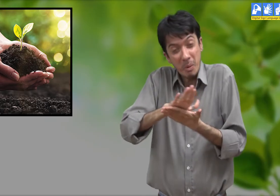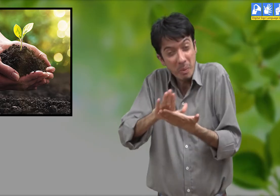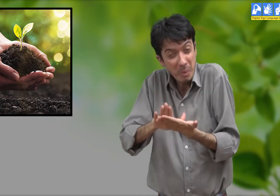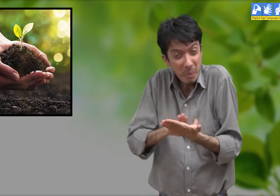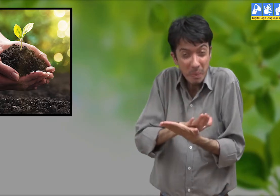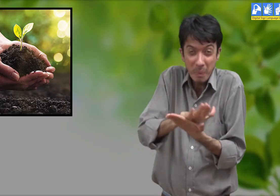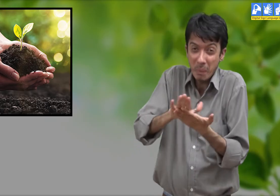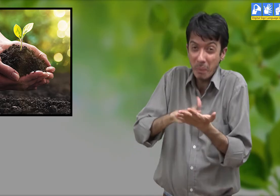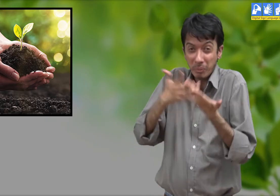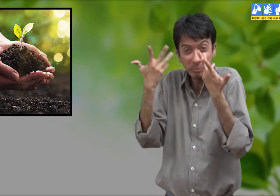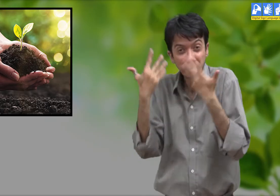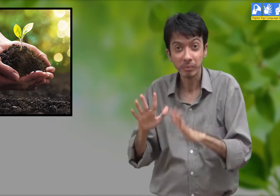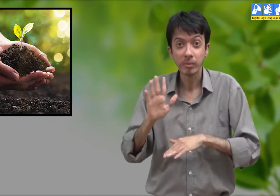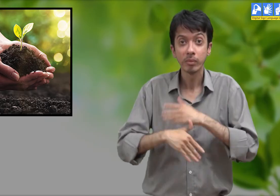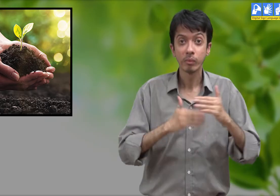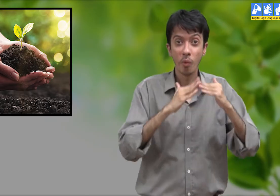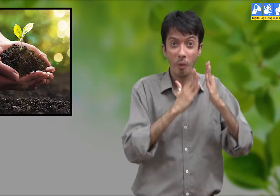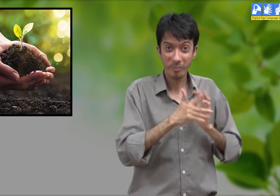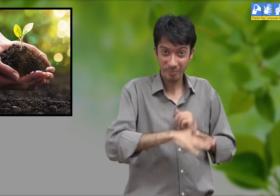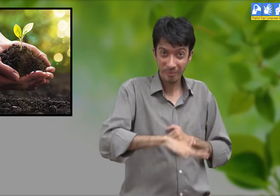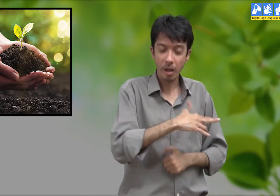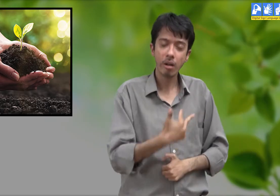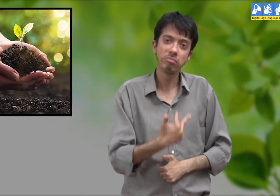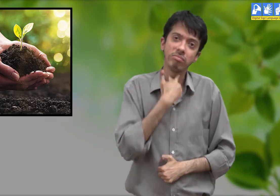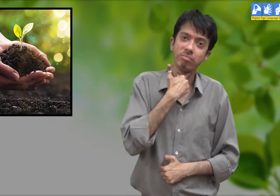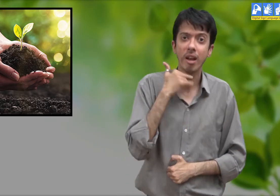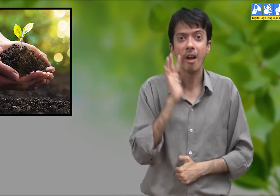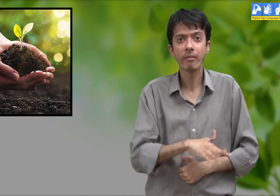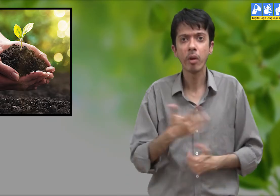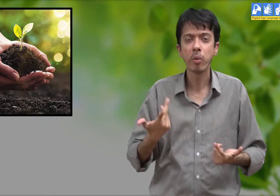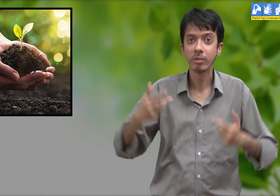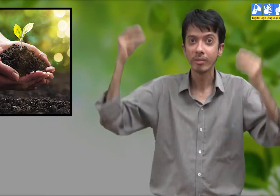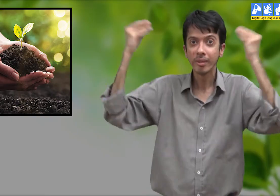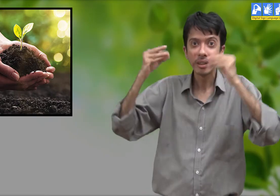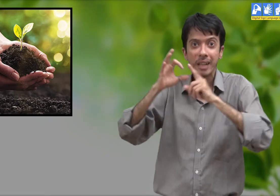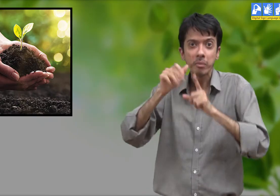When forest cover is removed, biodiversity can be severely impacted.